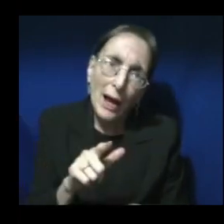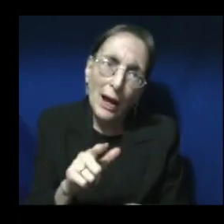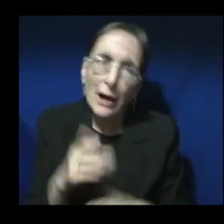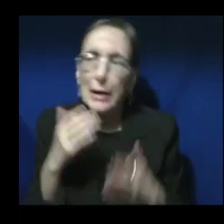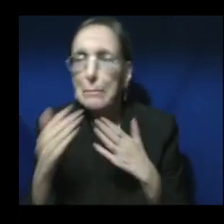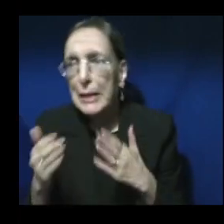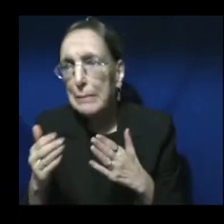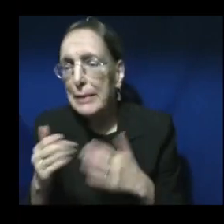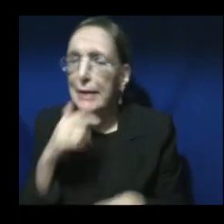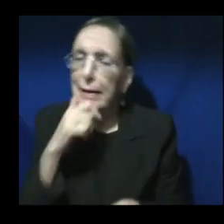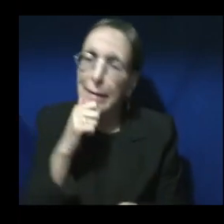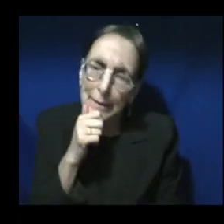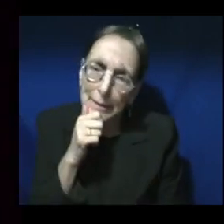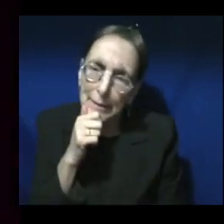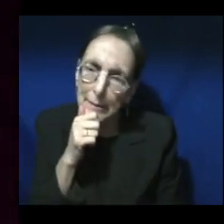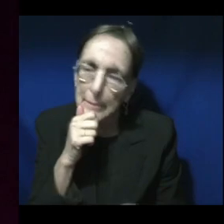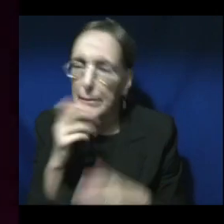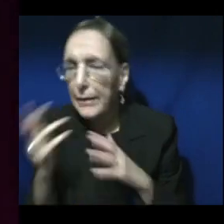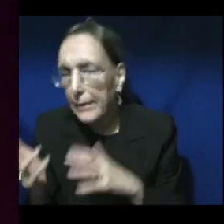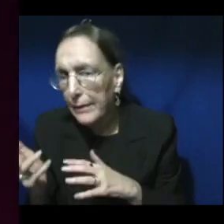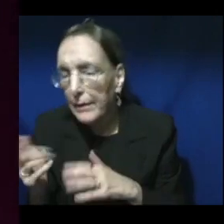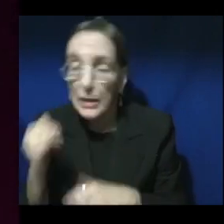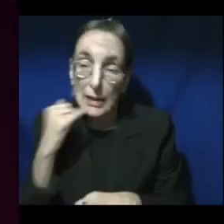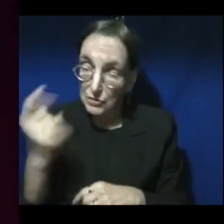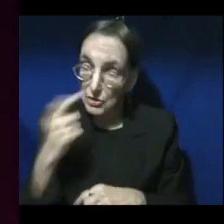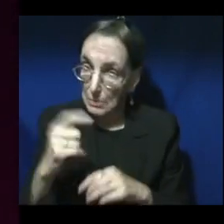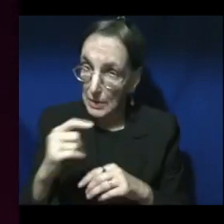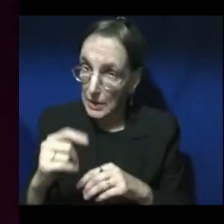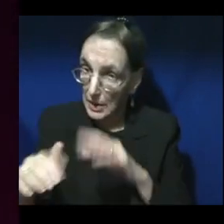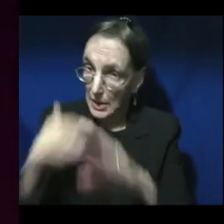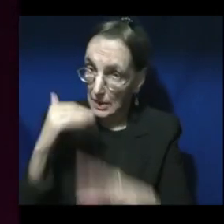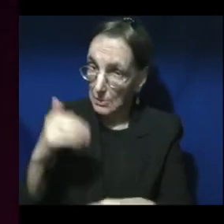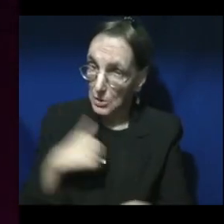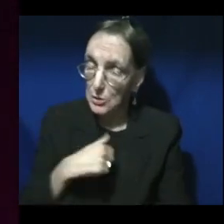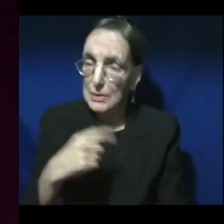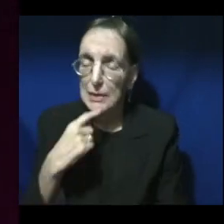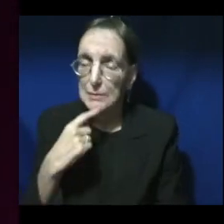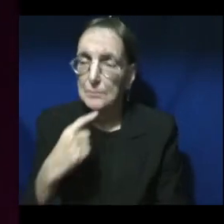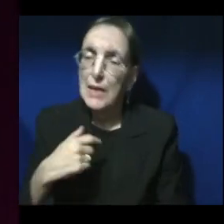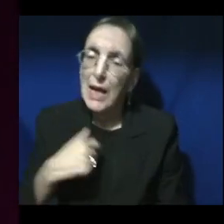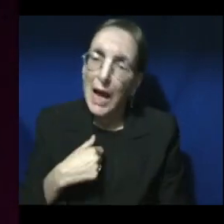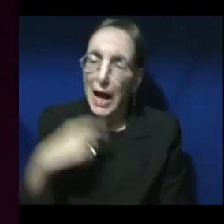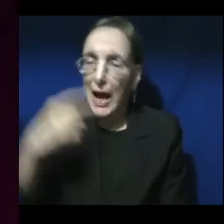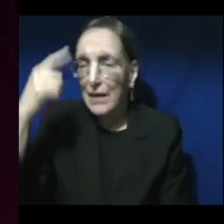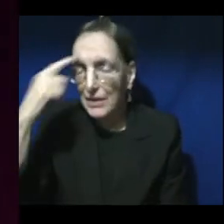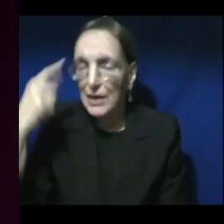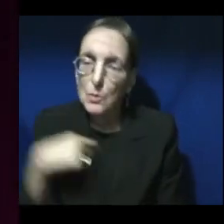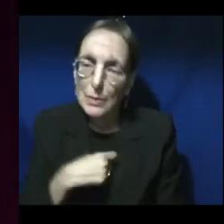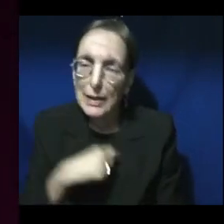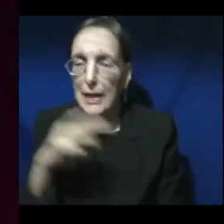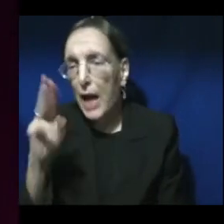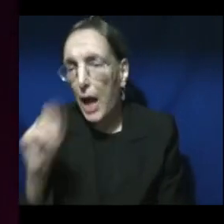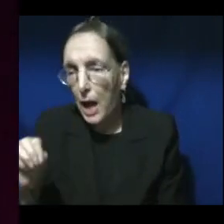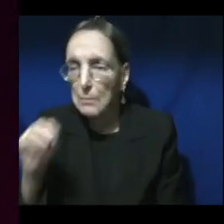someone wrote an email to you that said something like the following: “I think we should.” Maybe